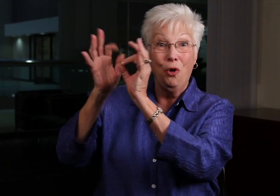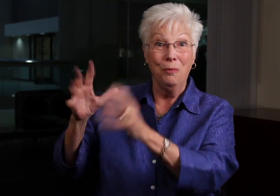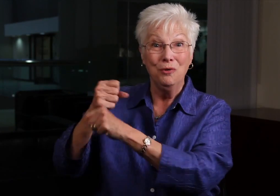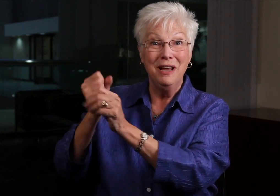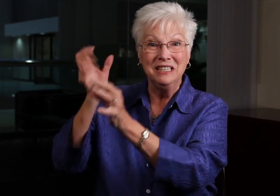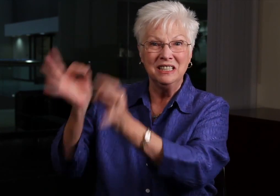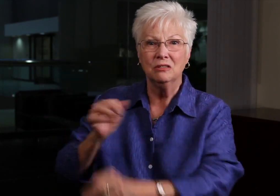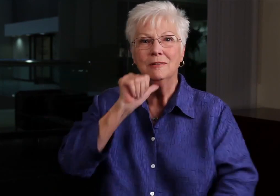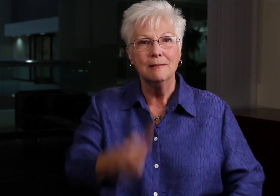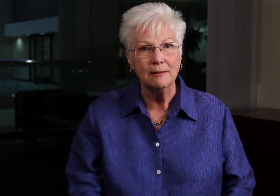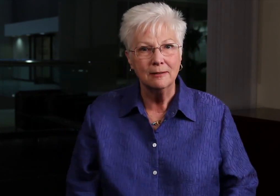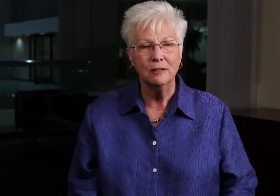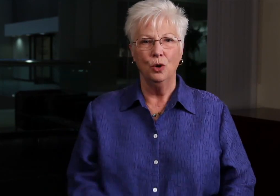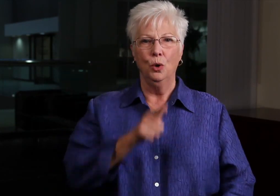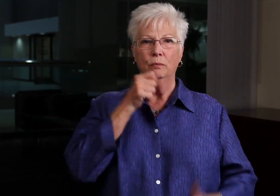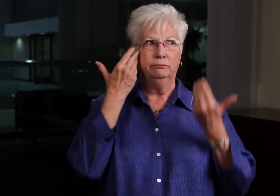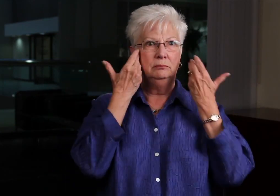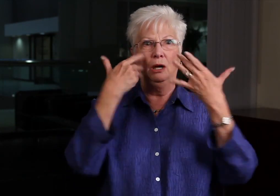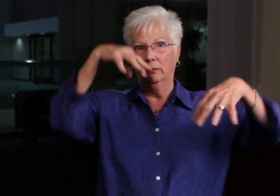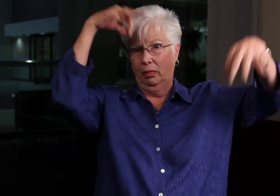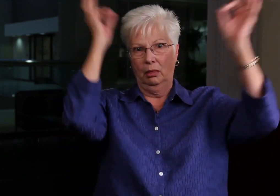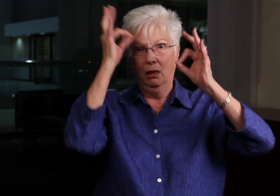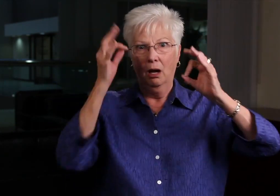Lindsey: Interpreters aren't making decisions about what we do. It's people who don't know